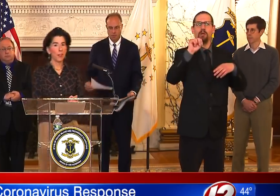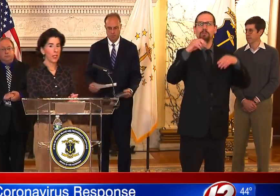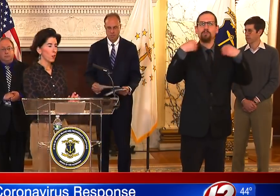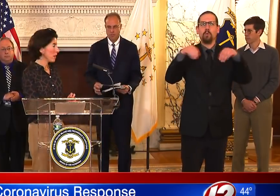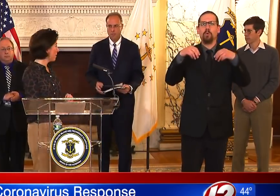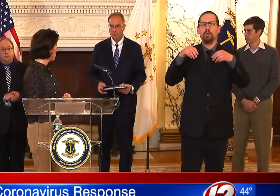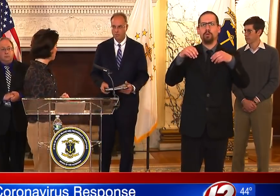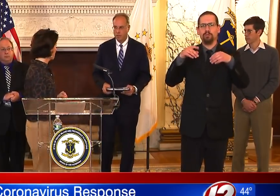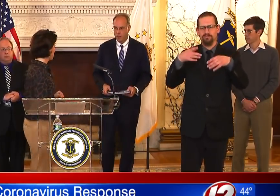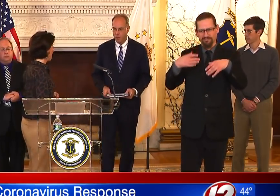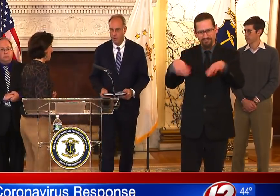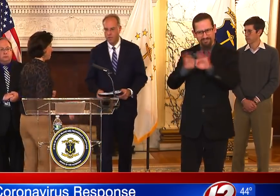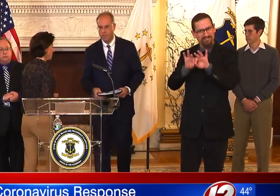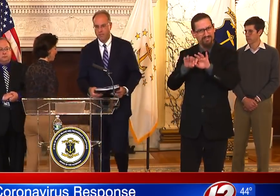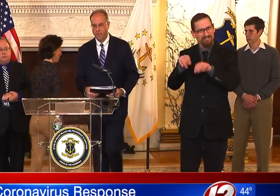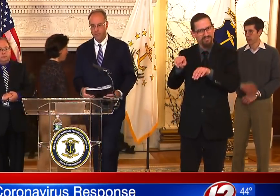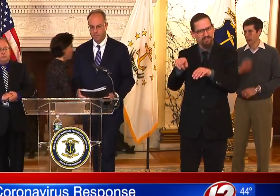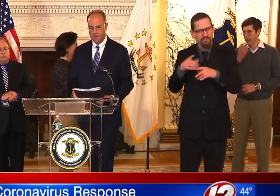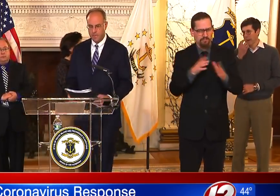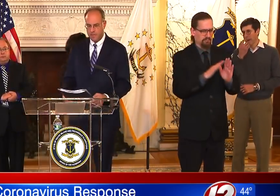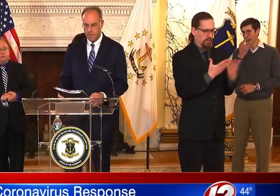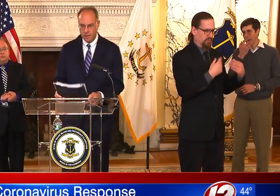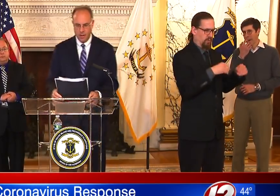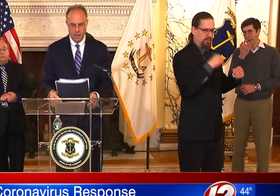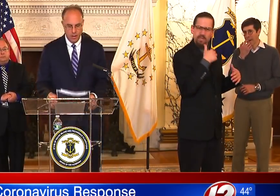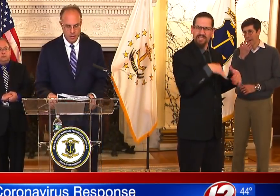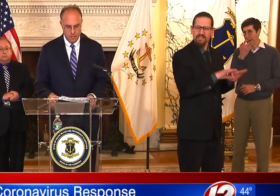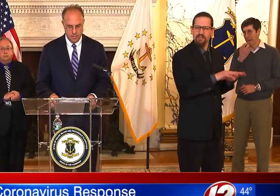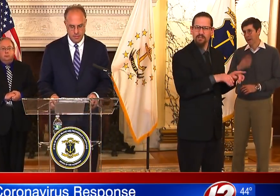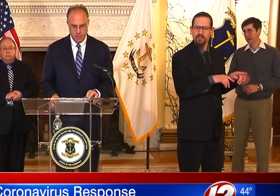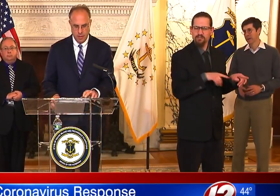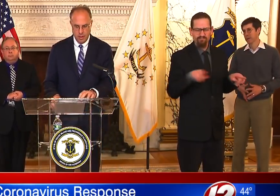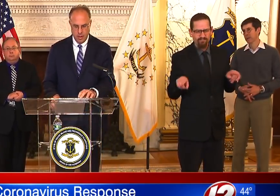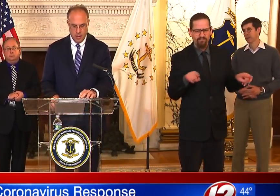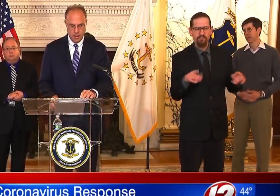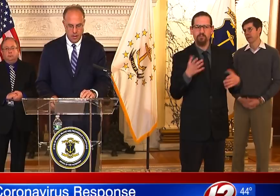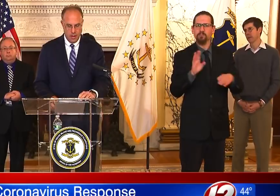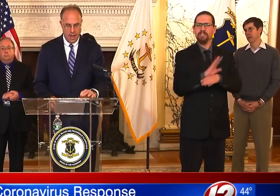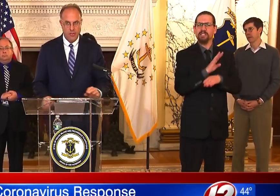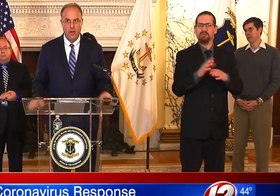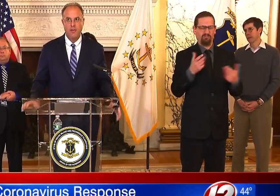DONE STORES ARE CONSIDERED ESSENTIAL BUSINESSES BUT BOOKSTORES ARE NOT? I WILL LET